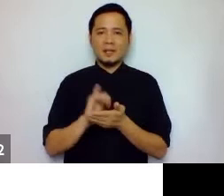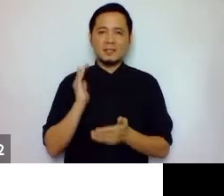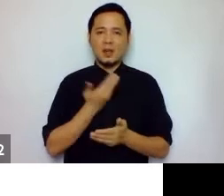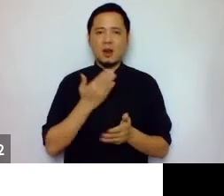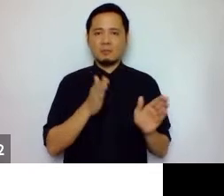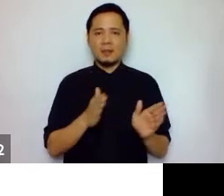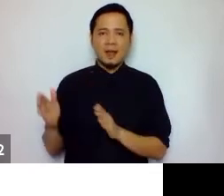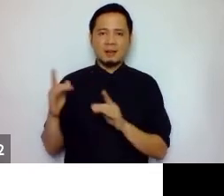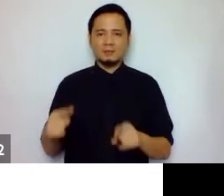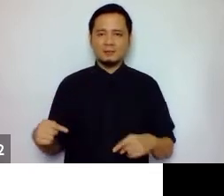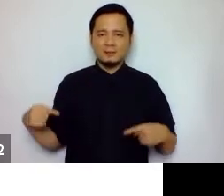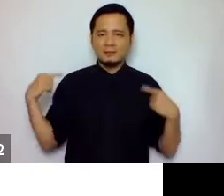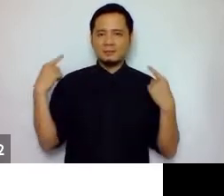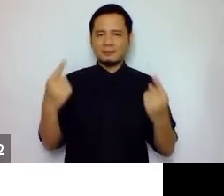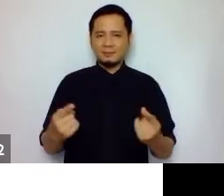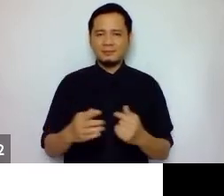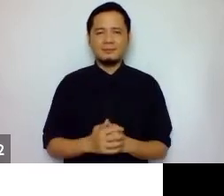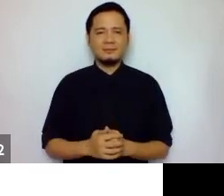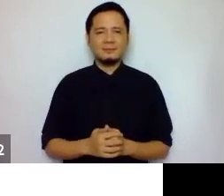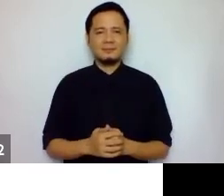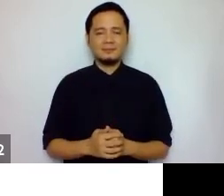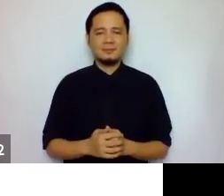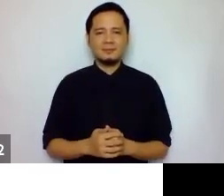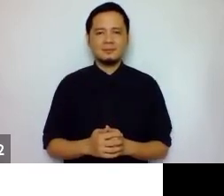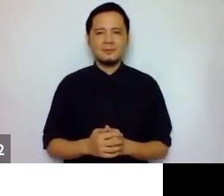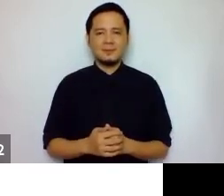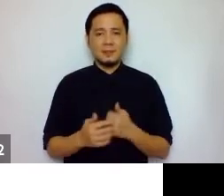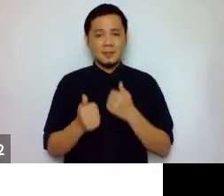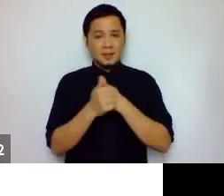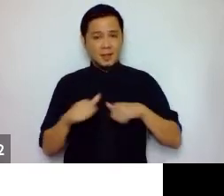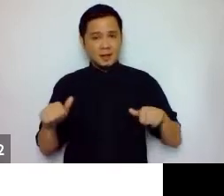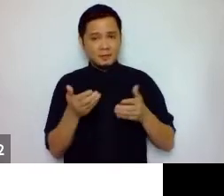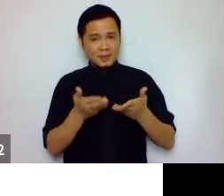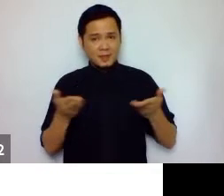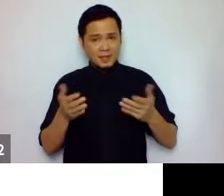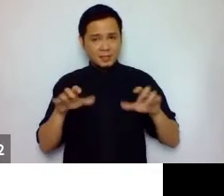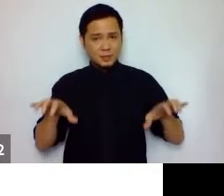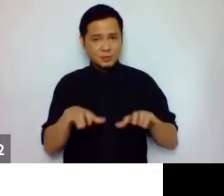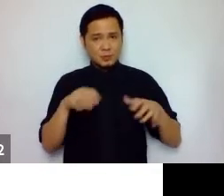Any of the elements will do one if not all of the objectives.